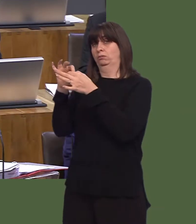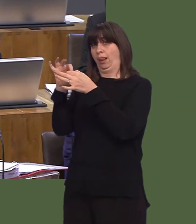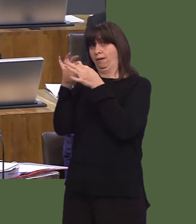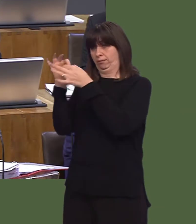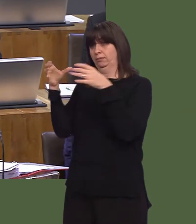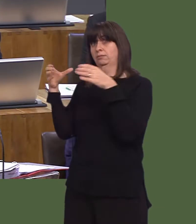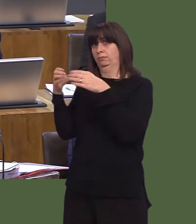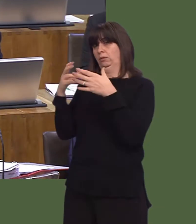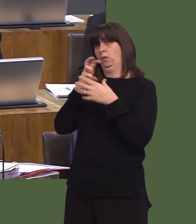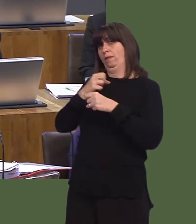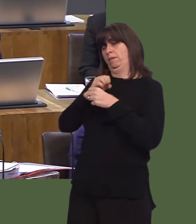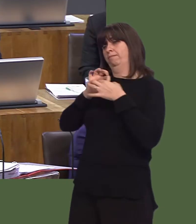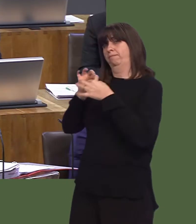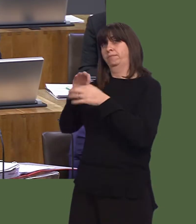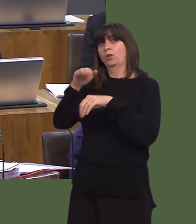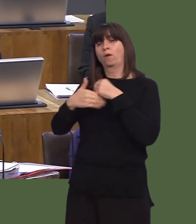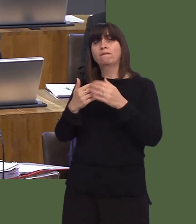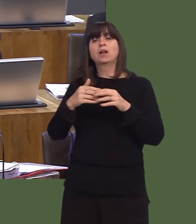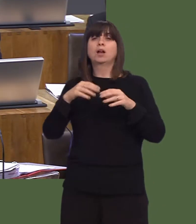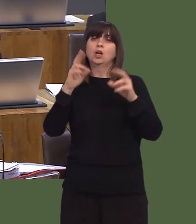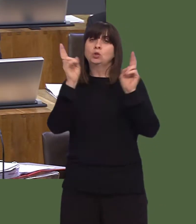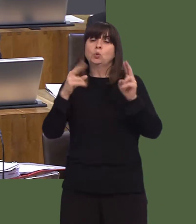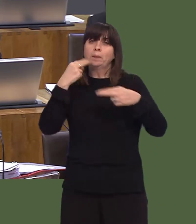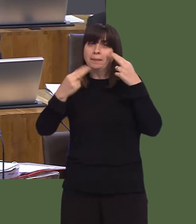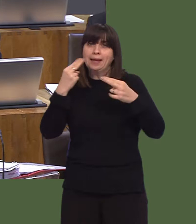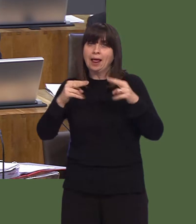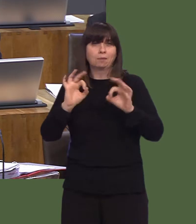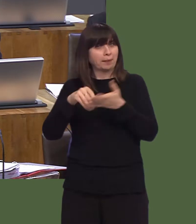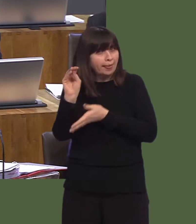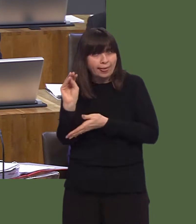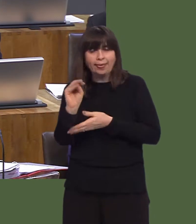the uptake of free school meals and working with food producers, manufacturers, retailers